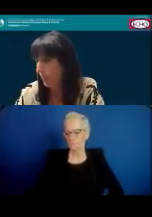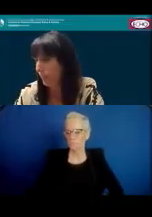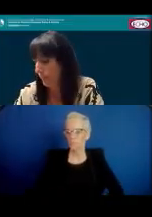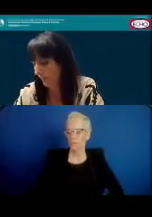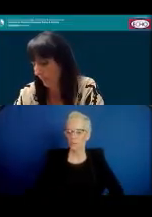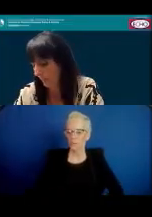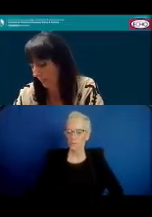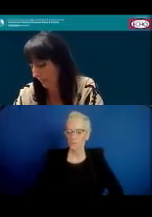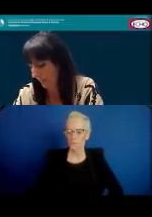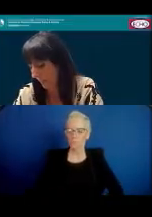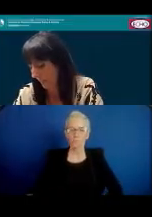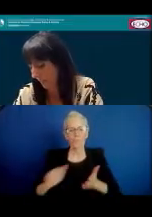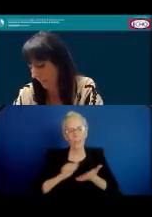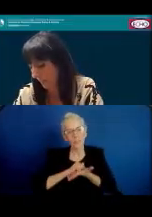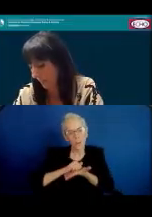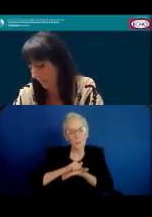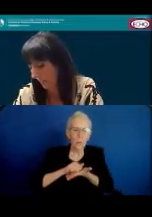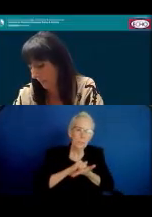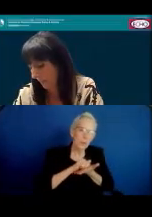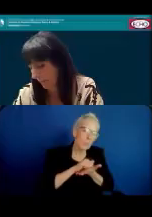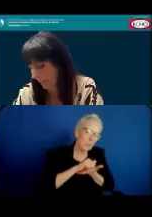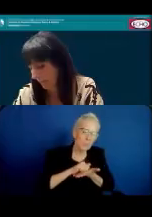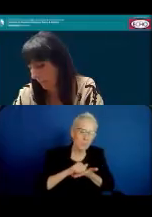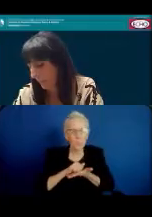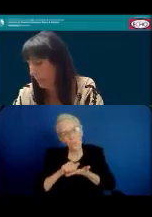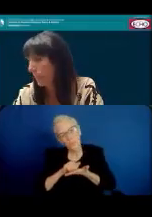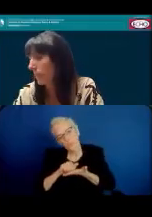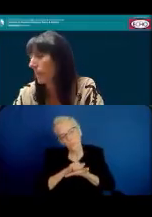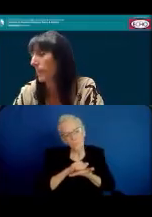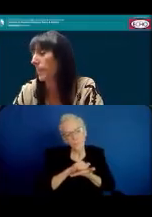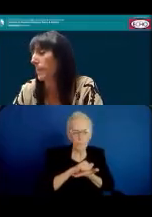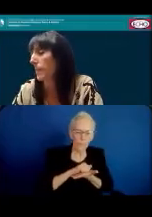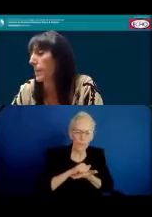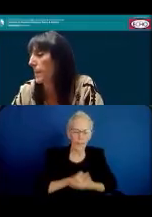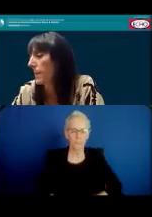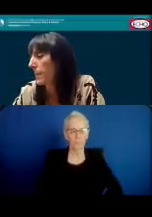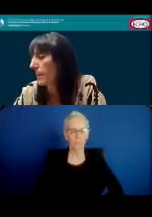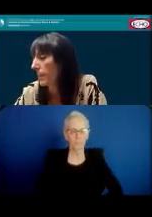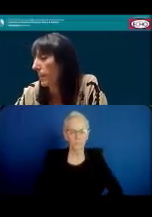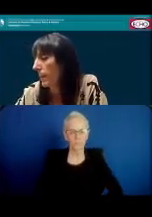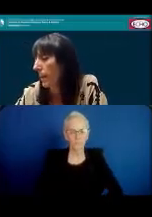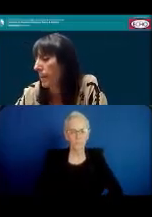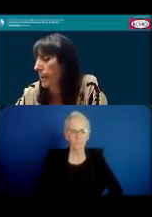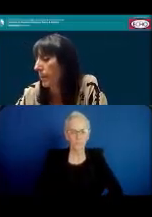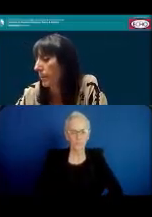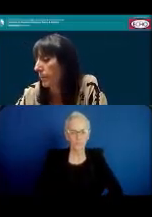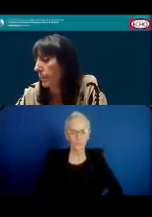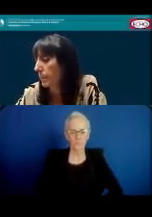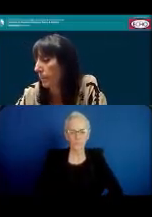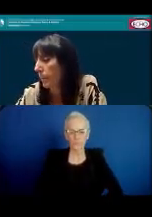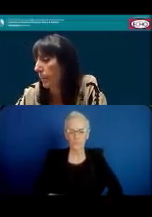Scrub scrub scrub scrub scrub scrub scrub scrub wash is back you